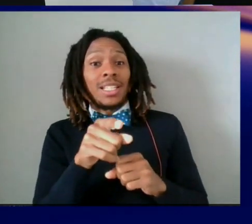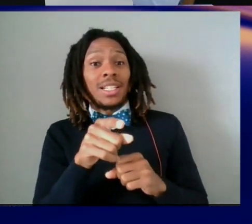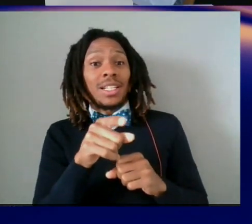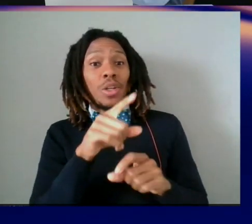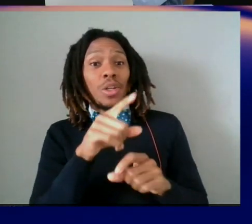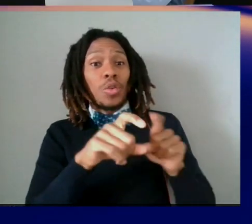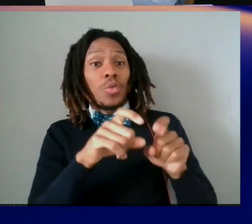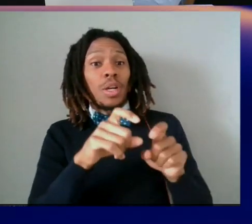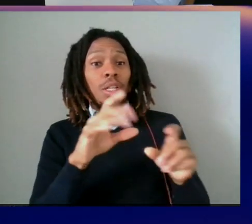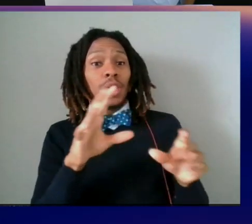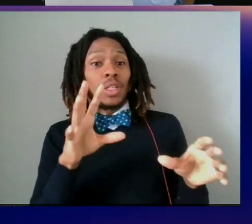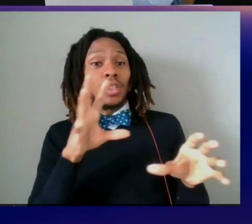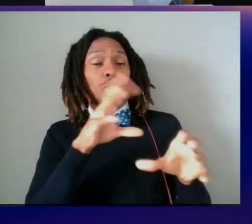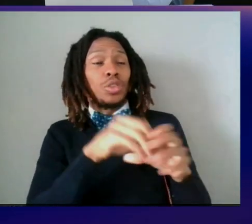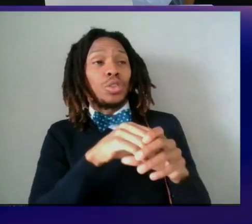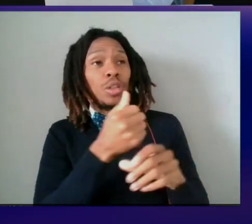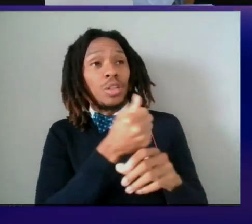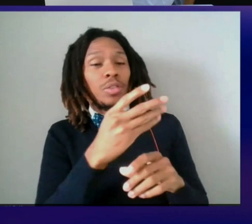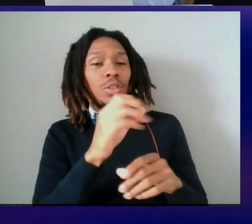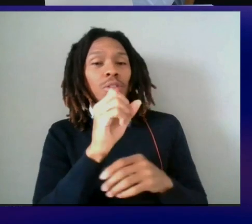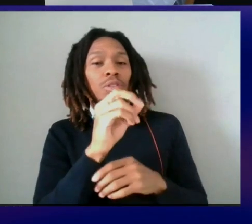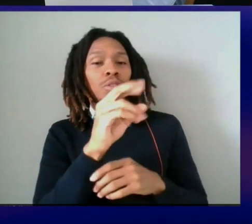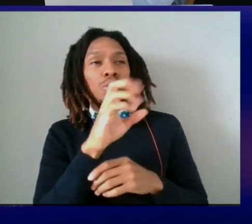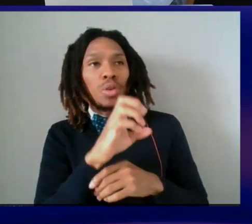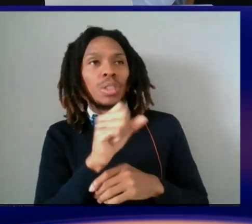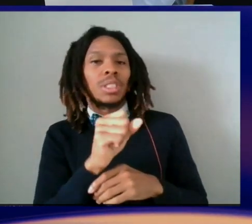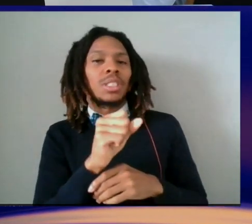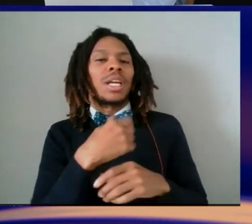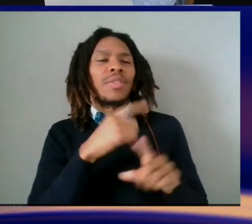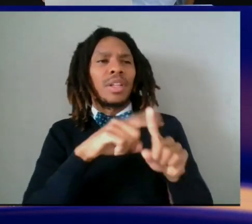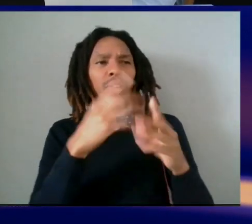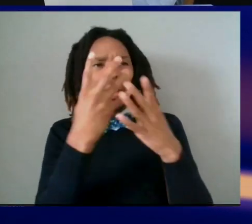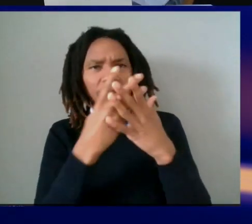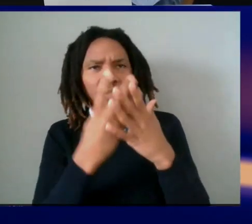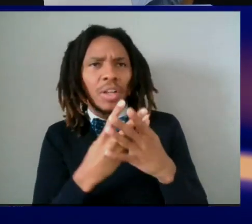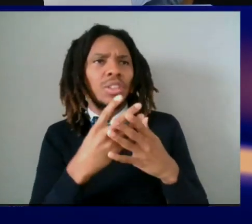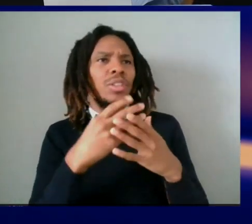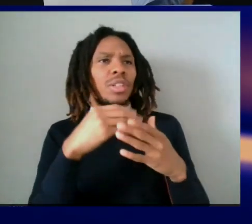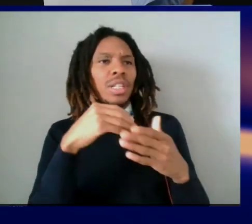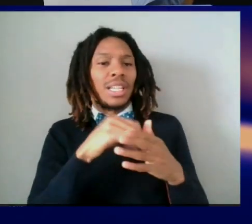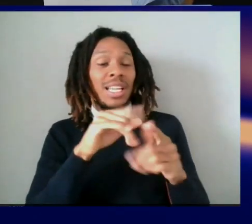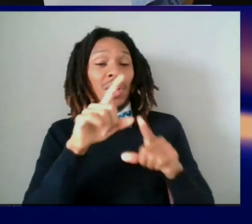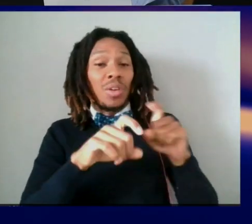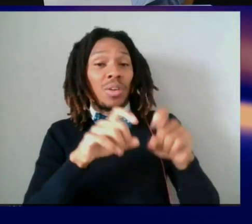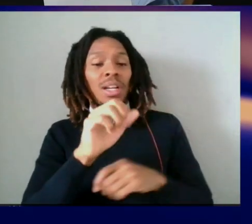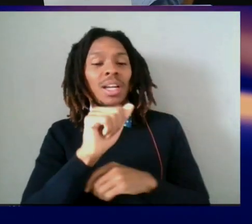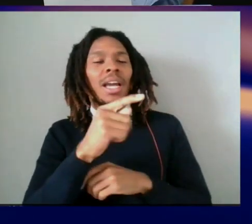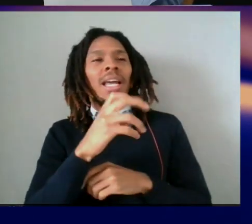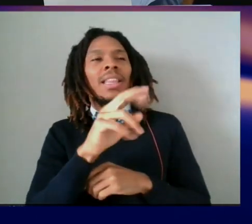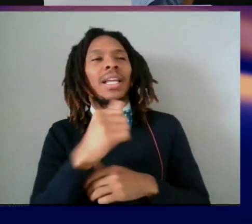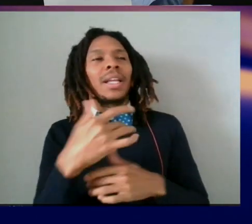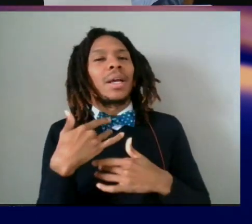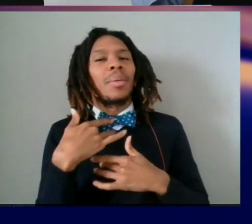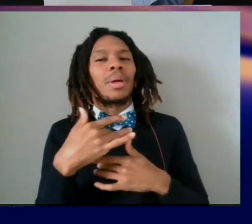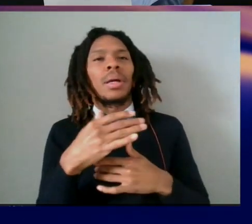and there are different wear clauses and different sort of filters present in the query. Athena will sort of pick the query apart